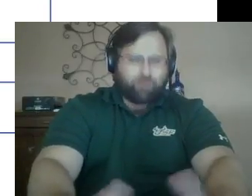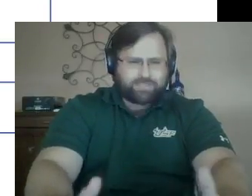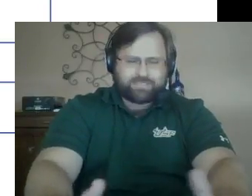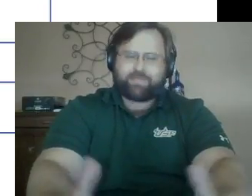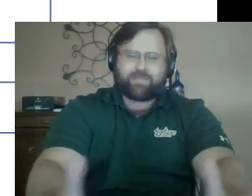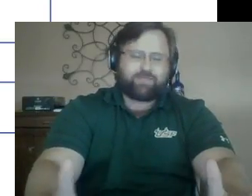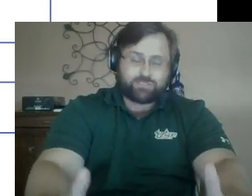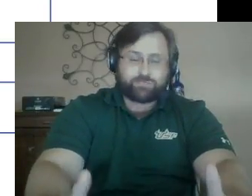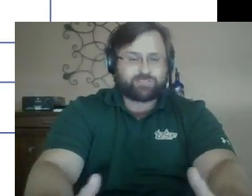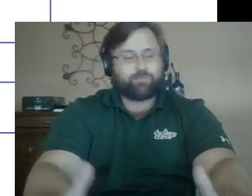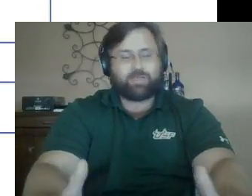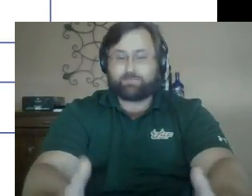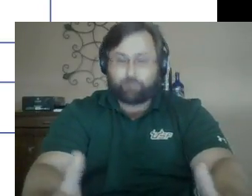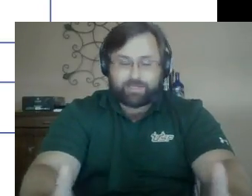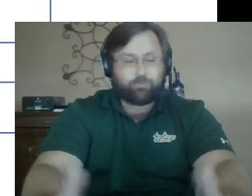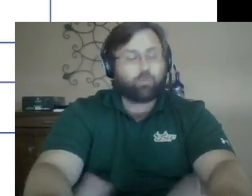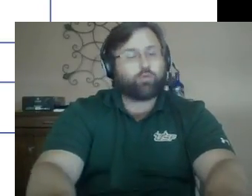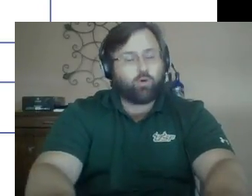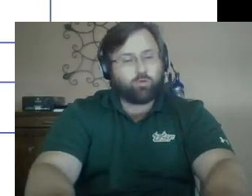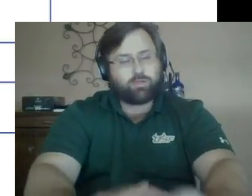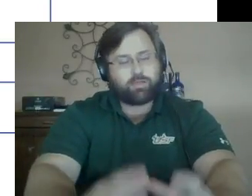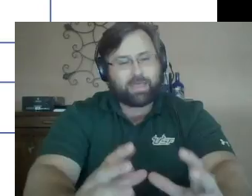already seen that facial expression plays a really important role in